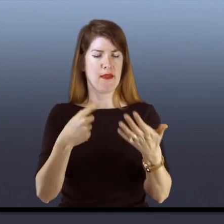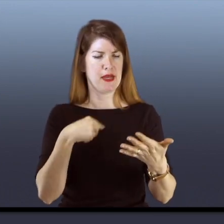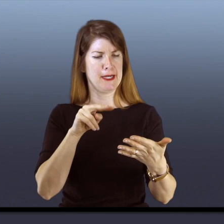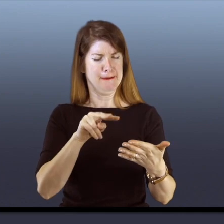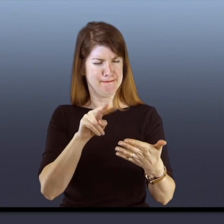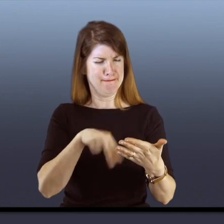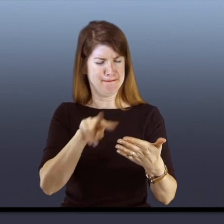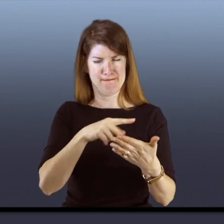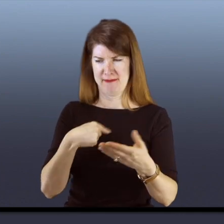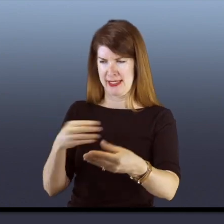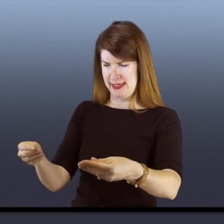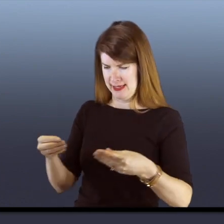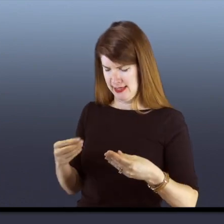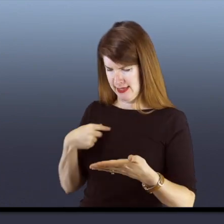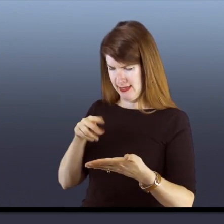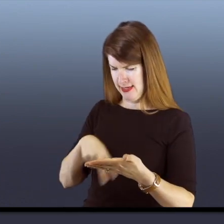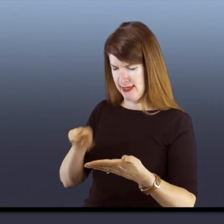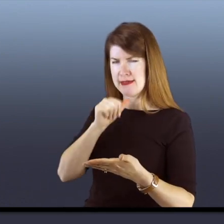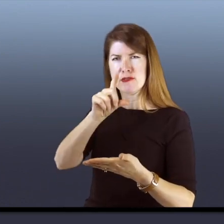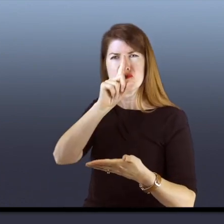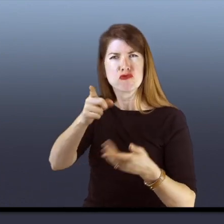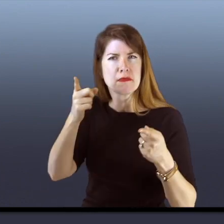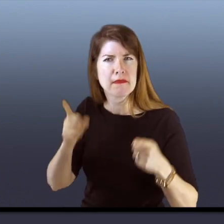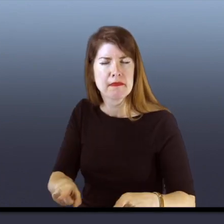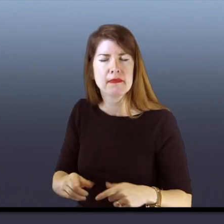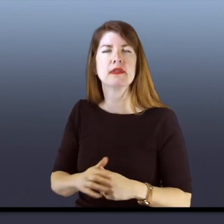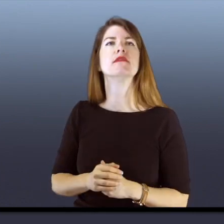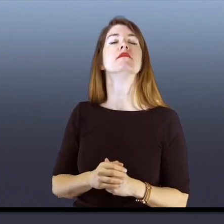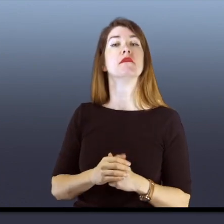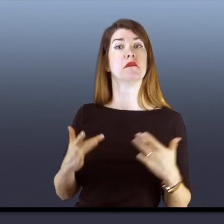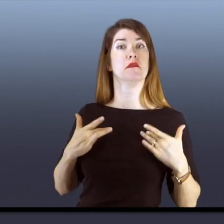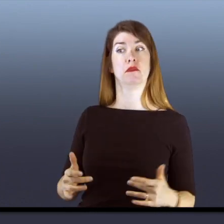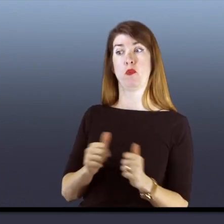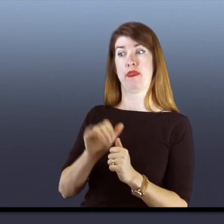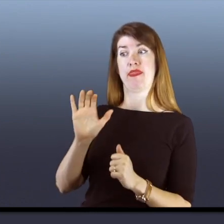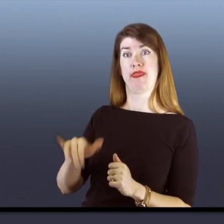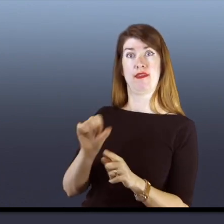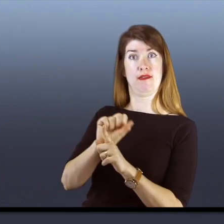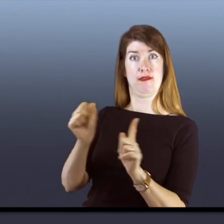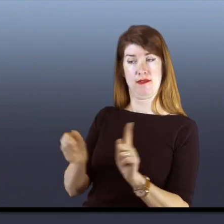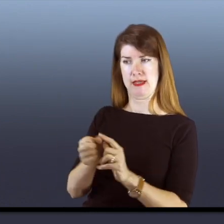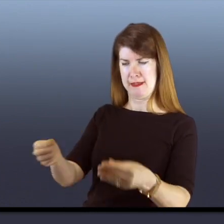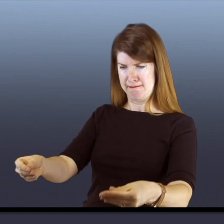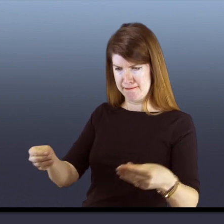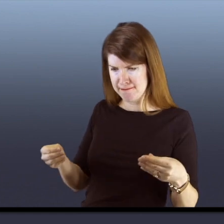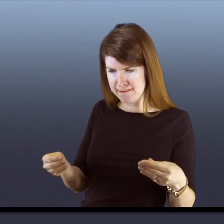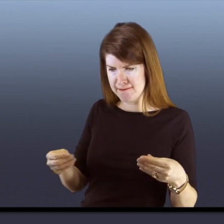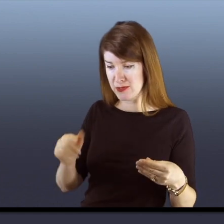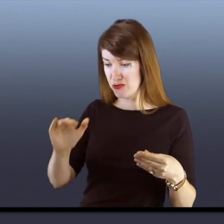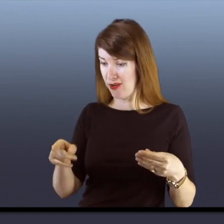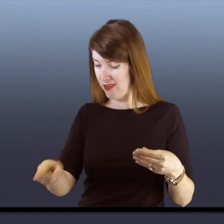but I still didn't know exactly what had happened. So normally, in that case, when you have the drawing, and you have the child,